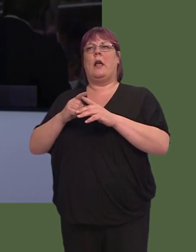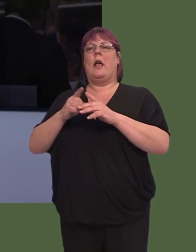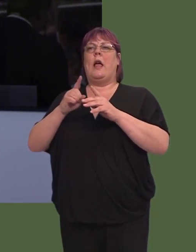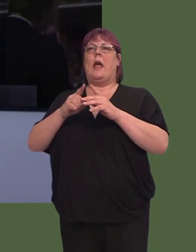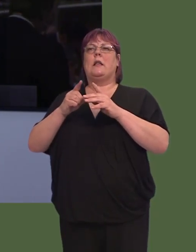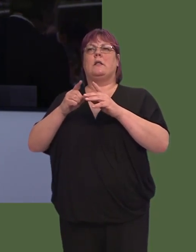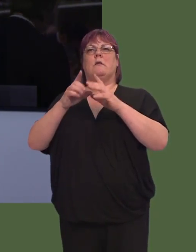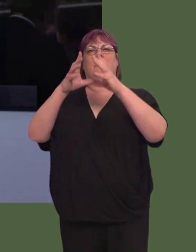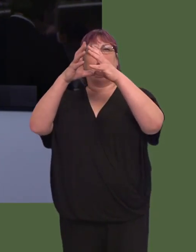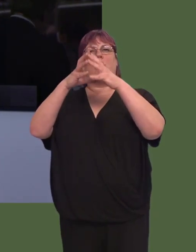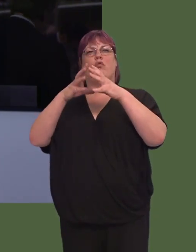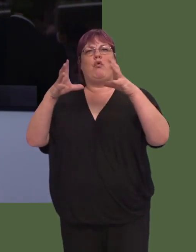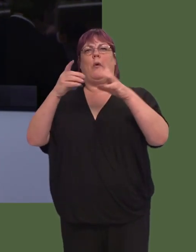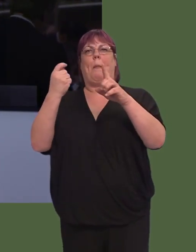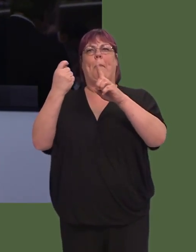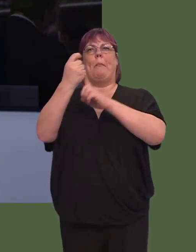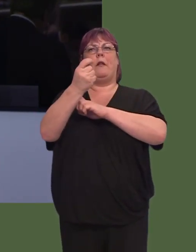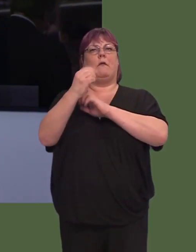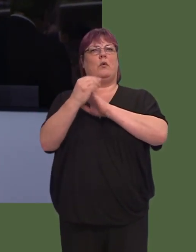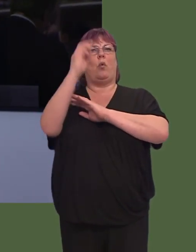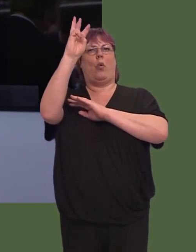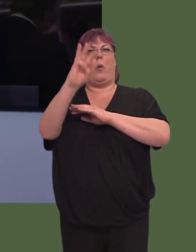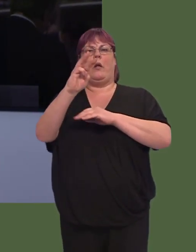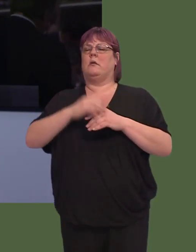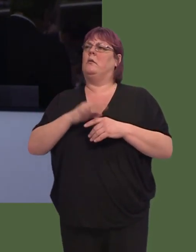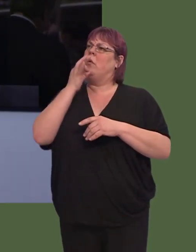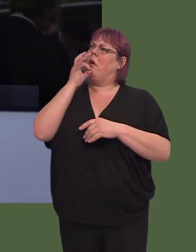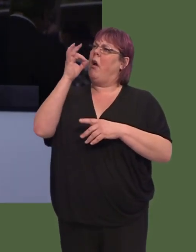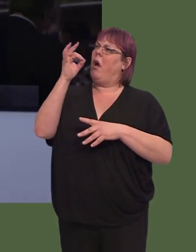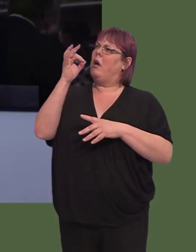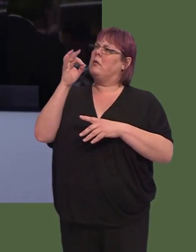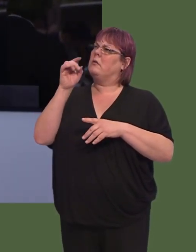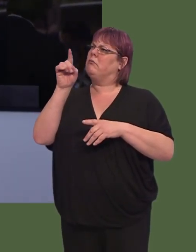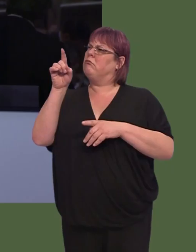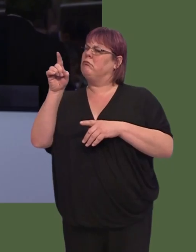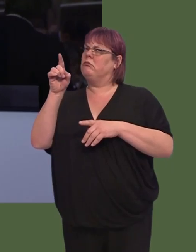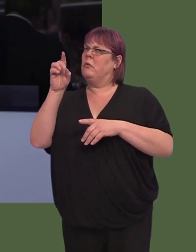How, therefore, does the Welsh Government respond to the call, or the invitation, in